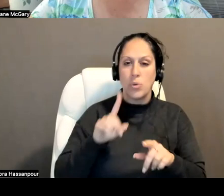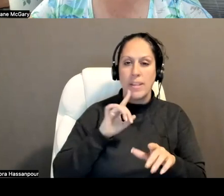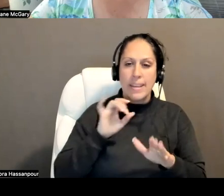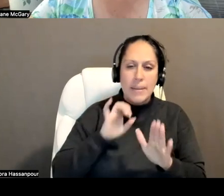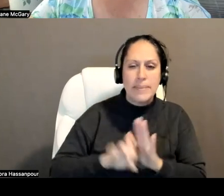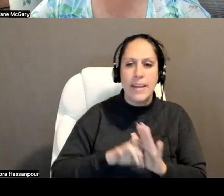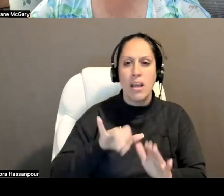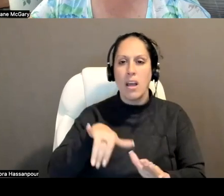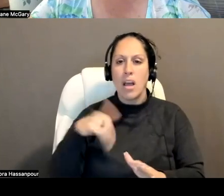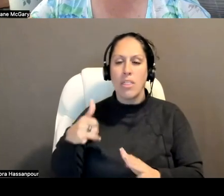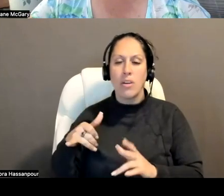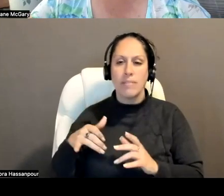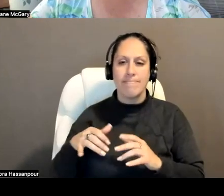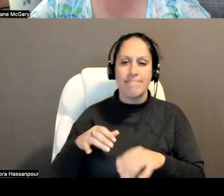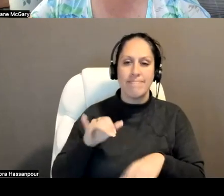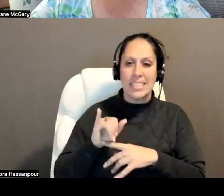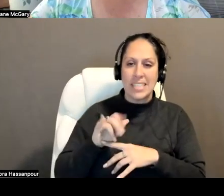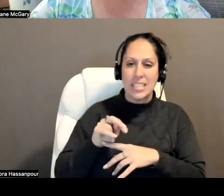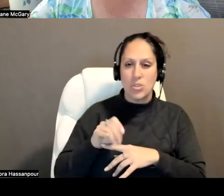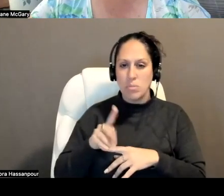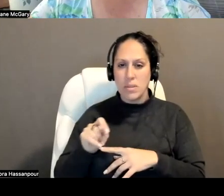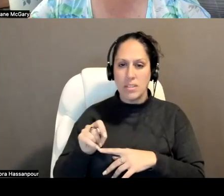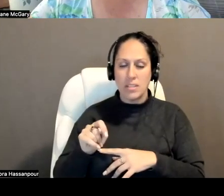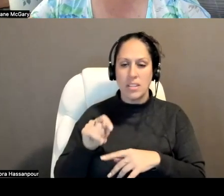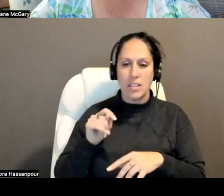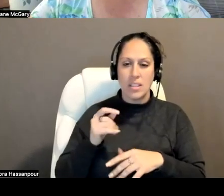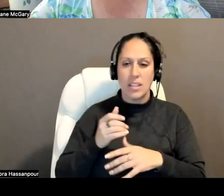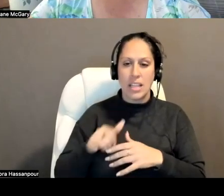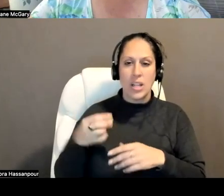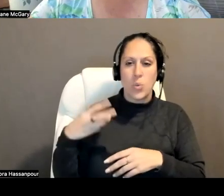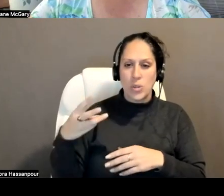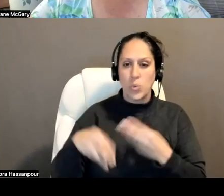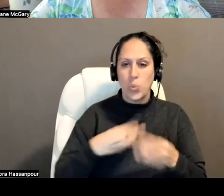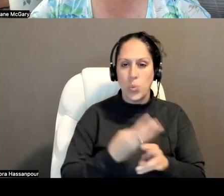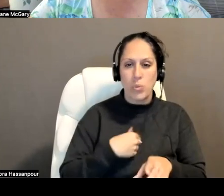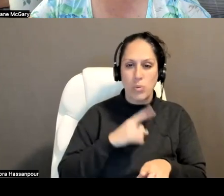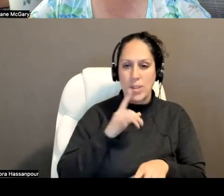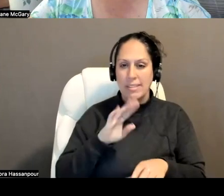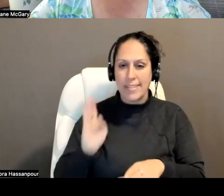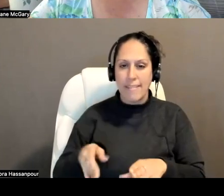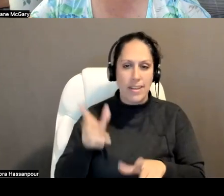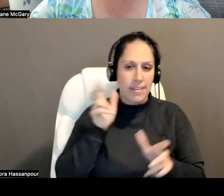instruments uh, that are-- that in the Western World we never really uh, hear about, or